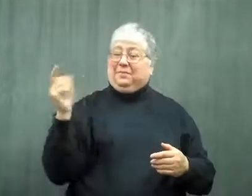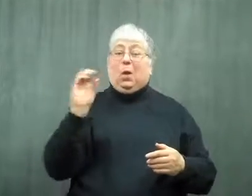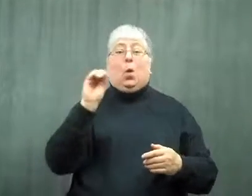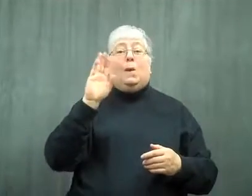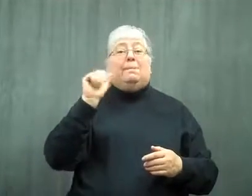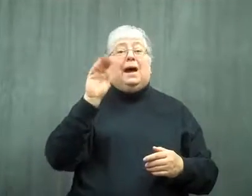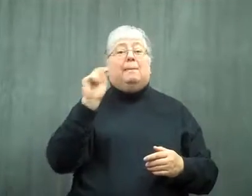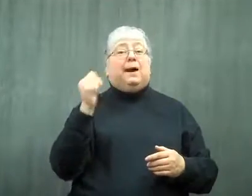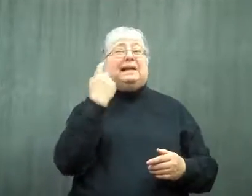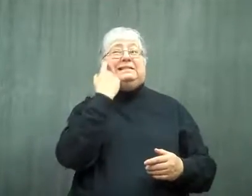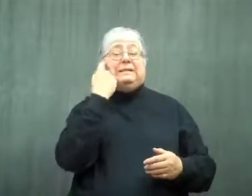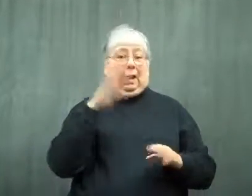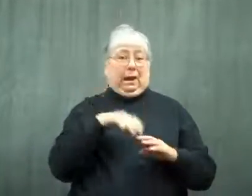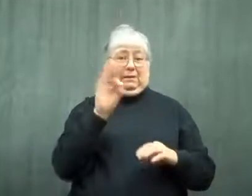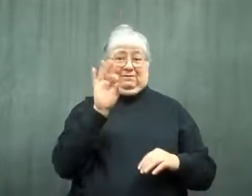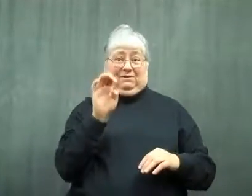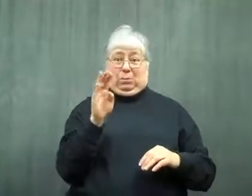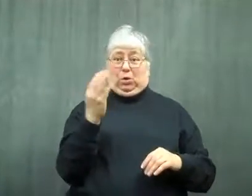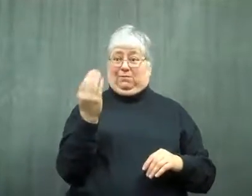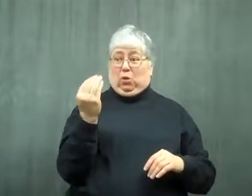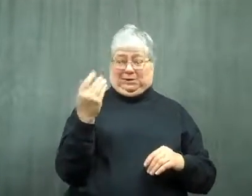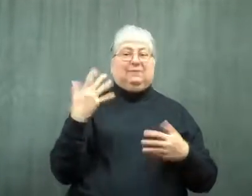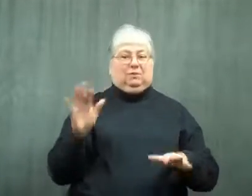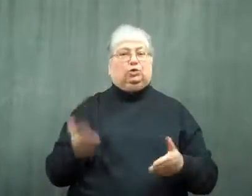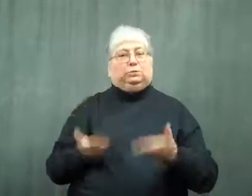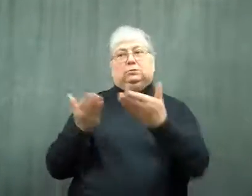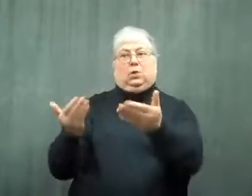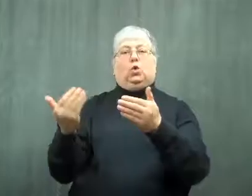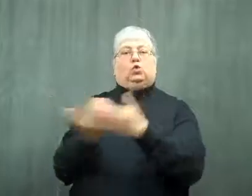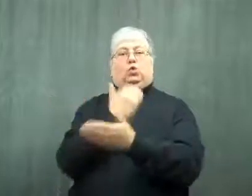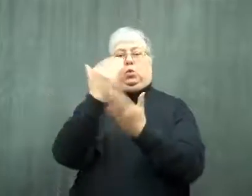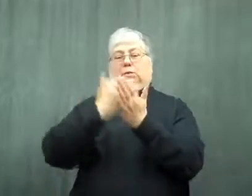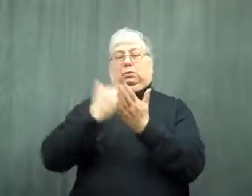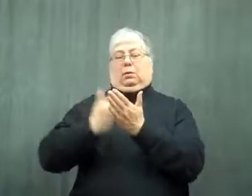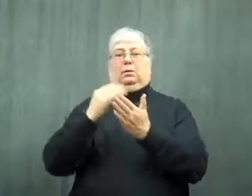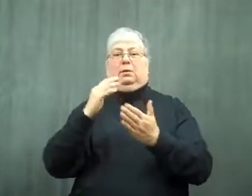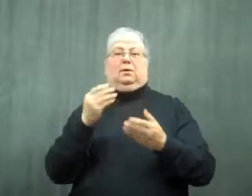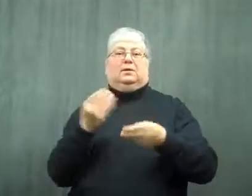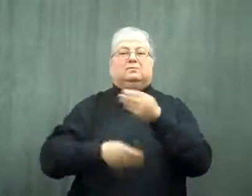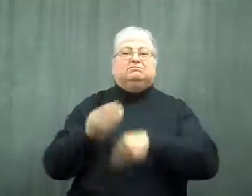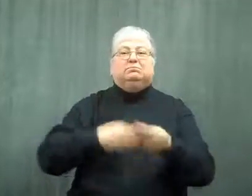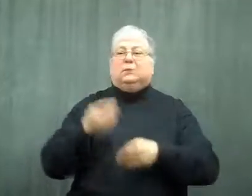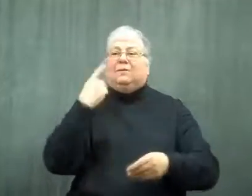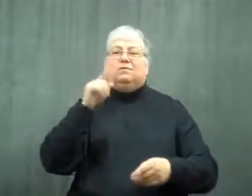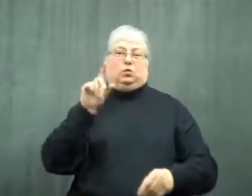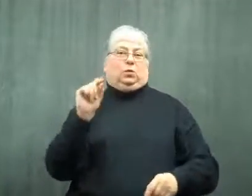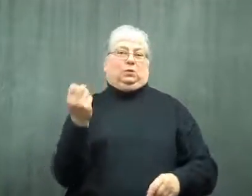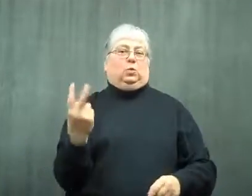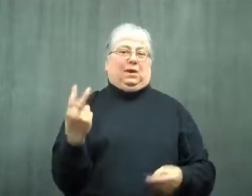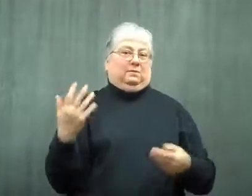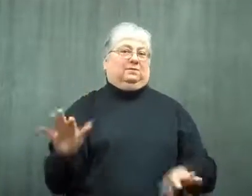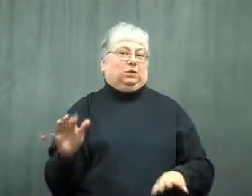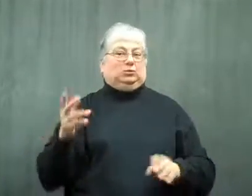Obama submitted his budget for 2012 on February 14.